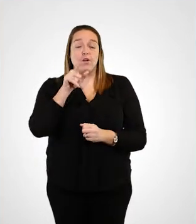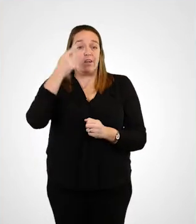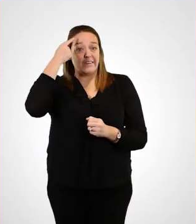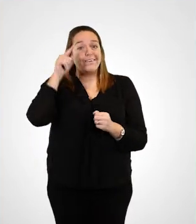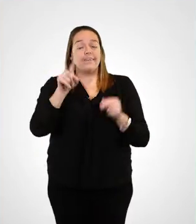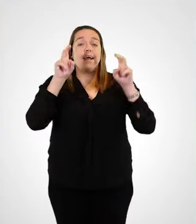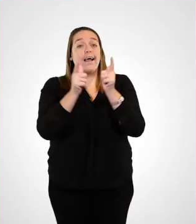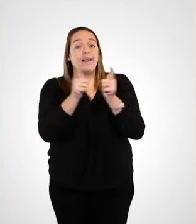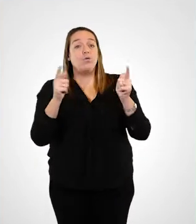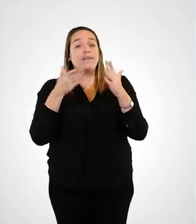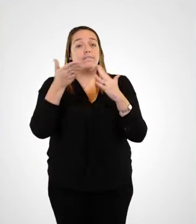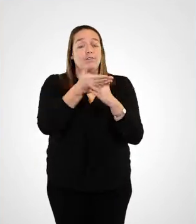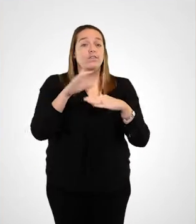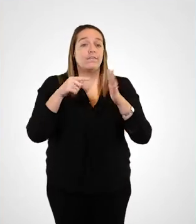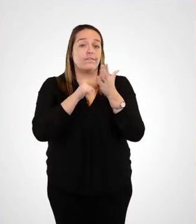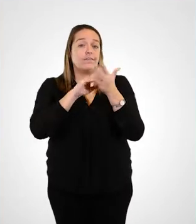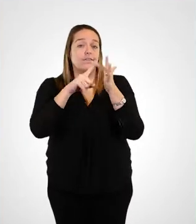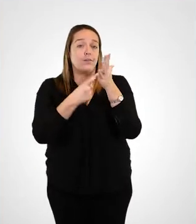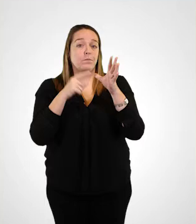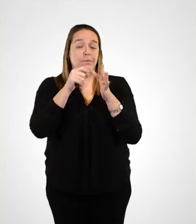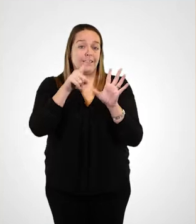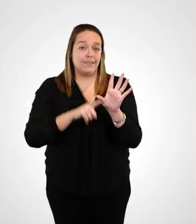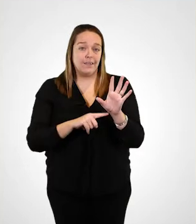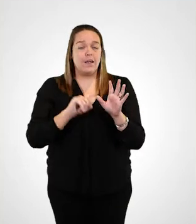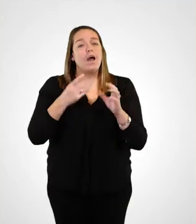You might just consider this language intervention therapy,